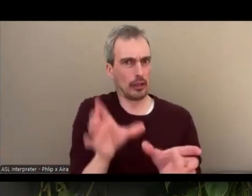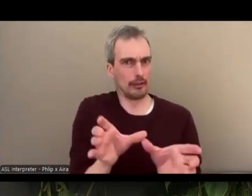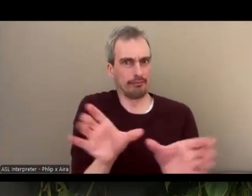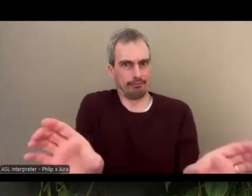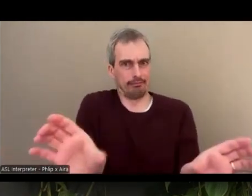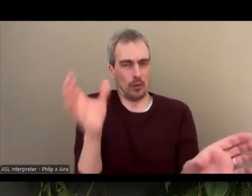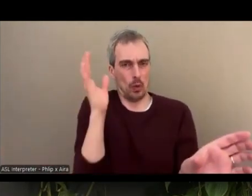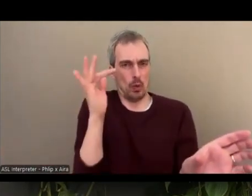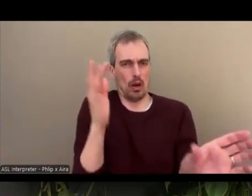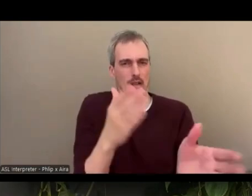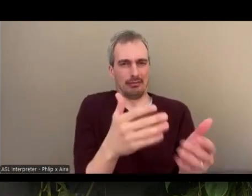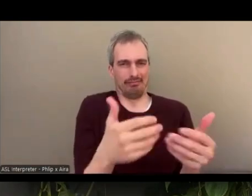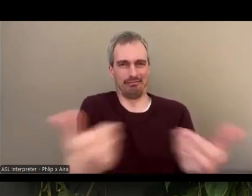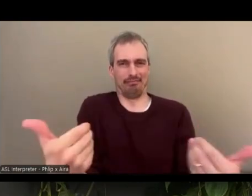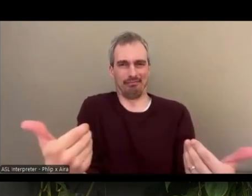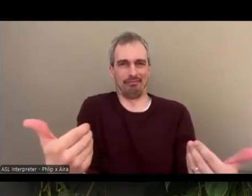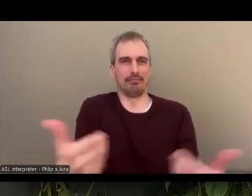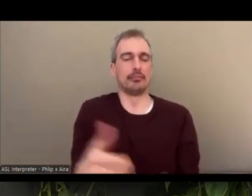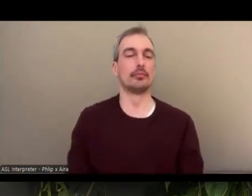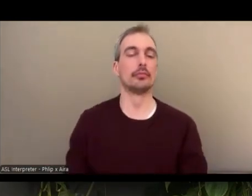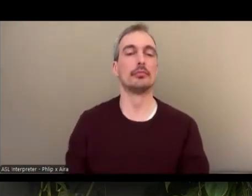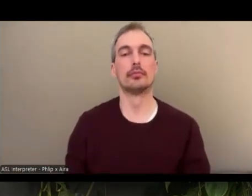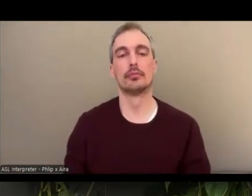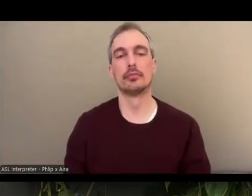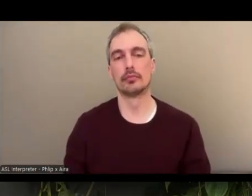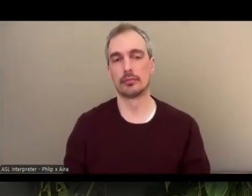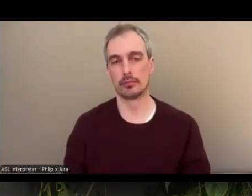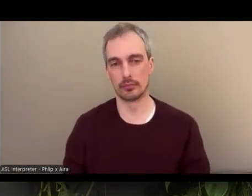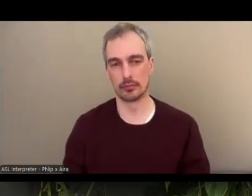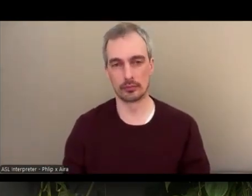This is where we get down to... That should be a multiplication sign, not a plus sign.